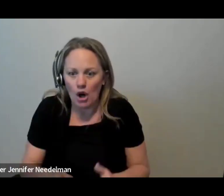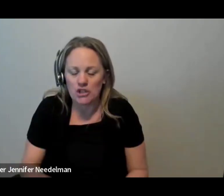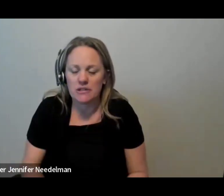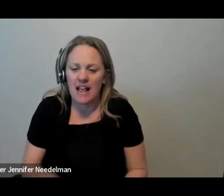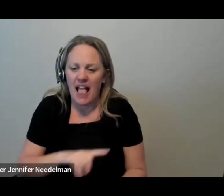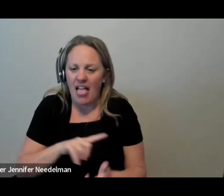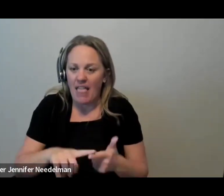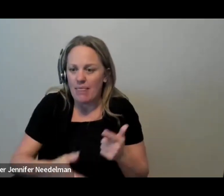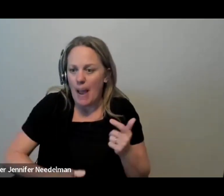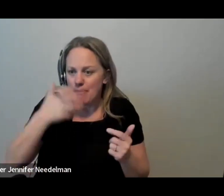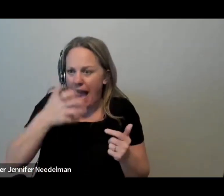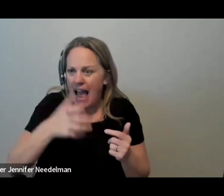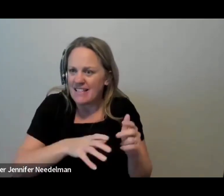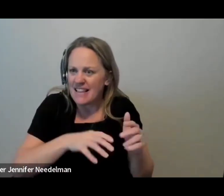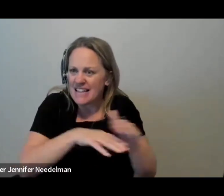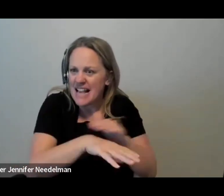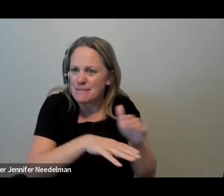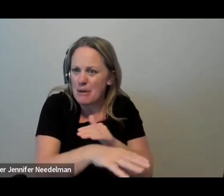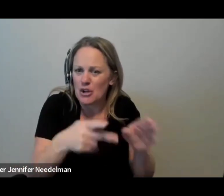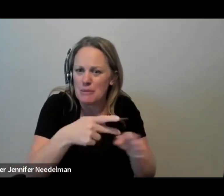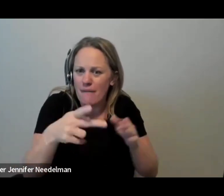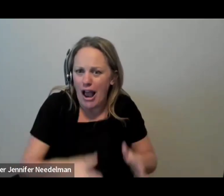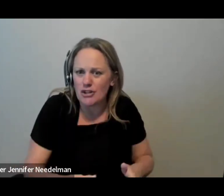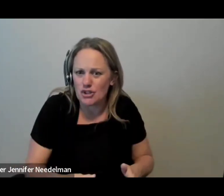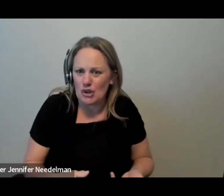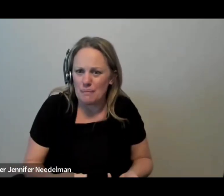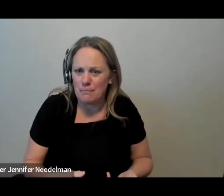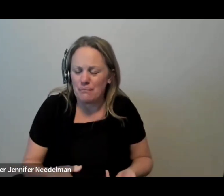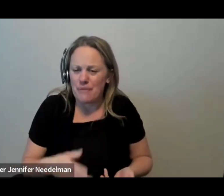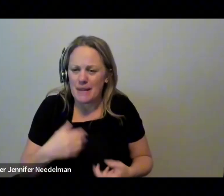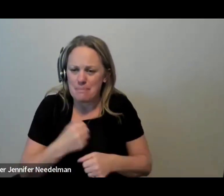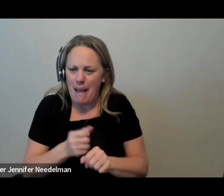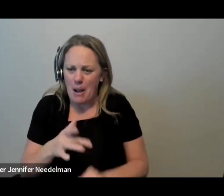Like, Hey, you made us look stupid. You made us look like we don't know what we're talking about.